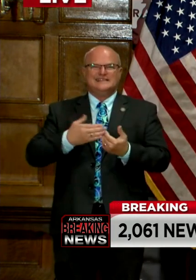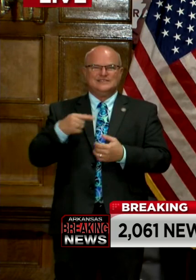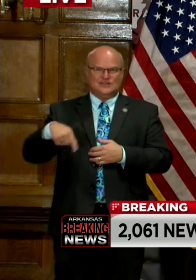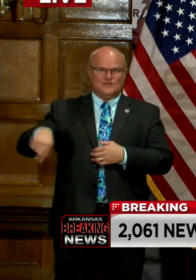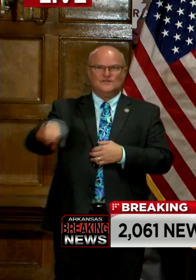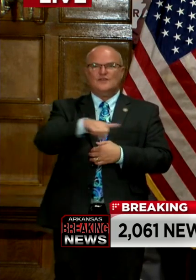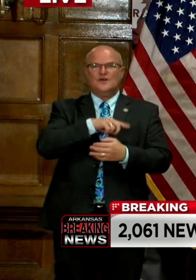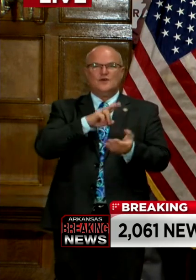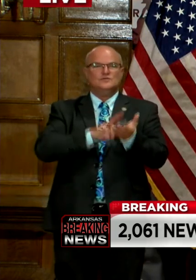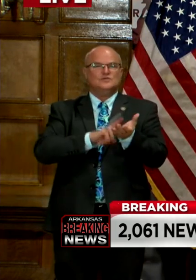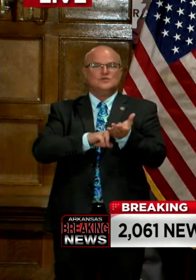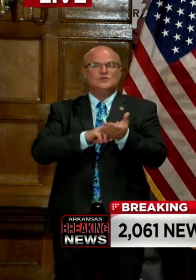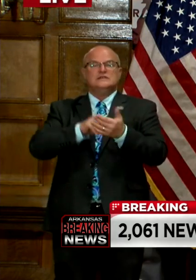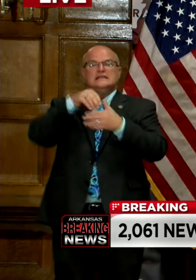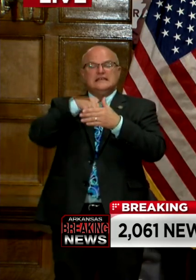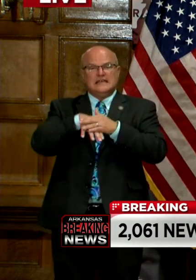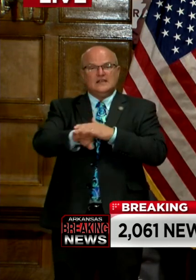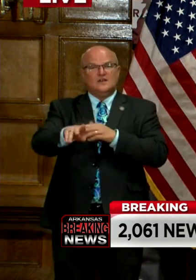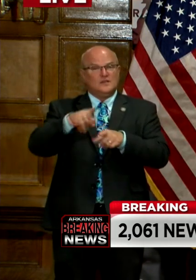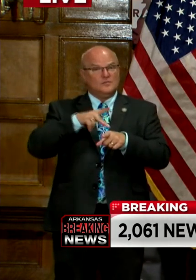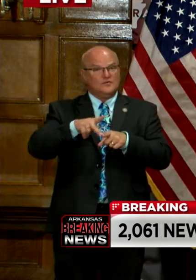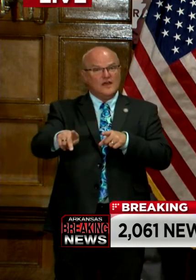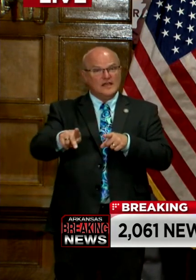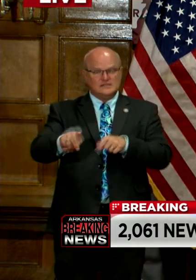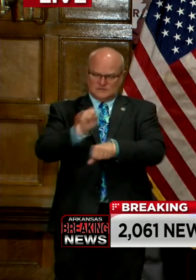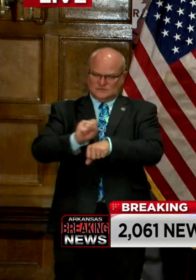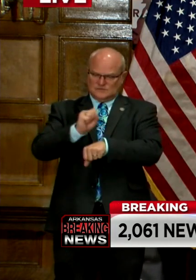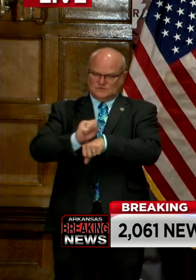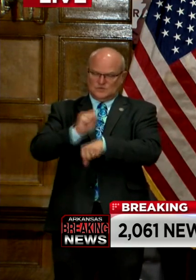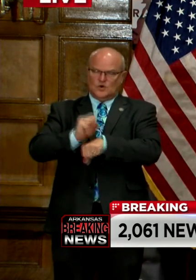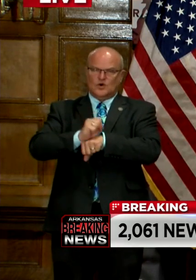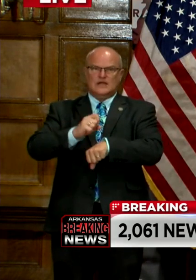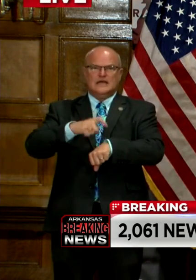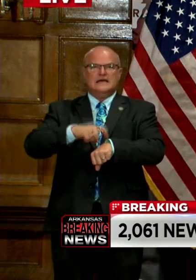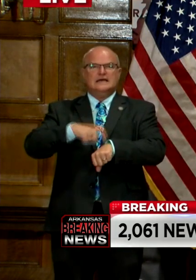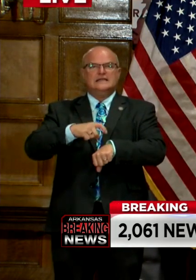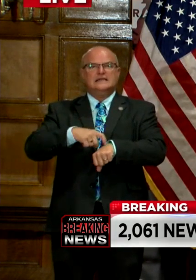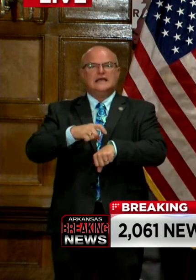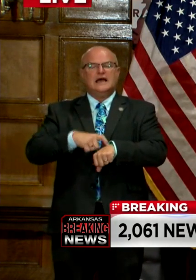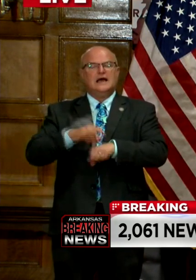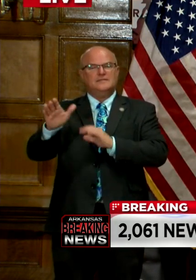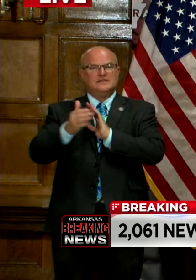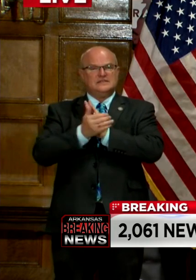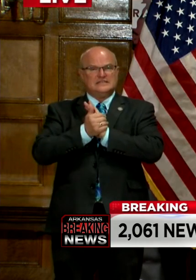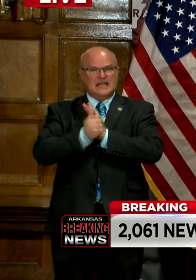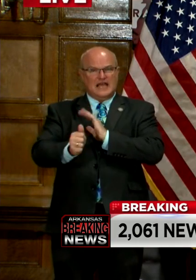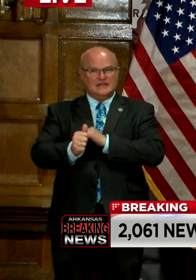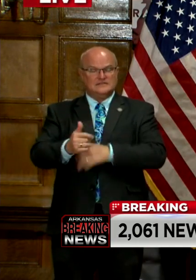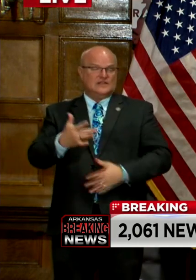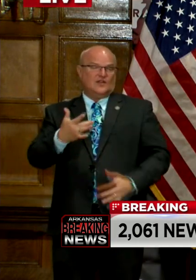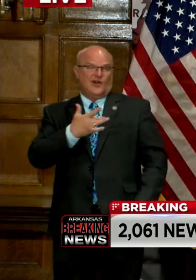FACE. THEY'LL STILL HAVE THE BACKGROUND CHECK WHICH IS A $30